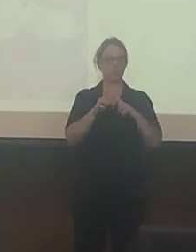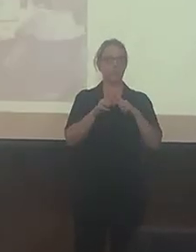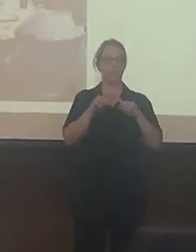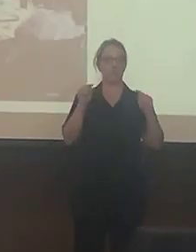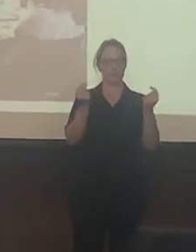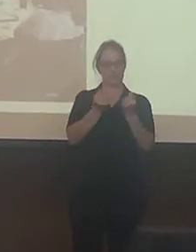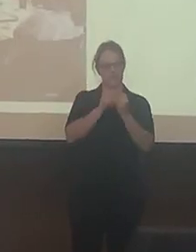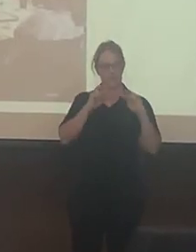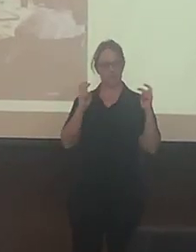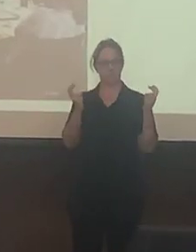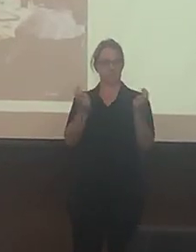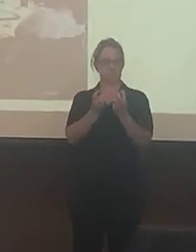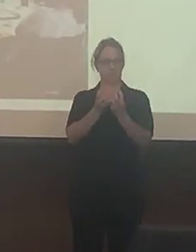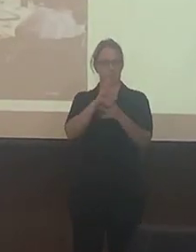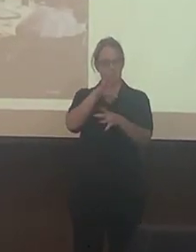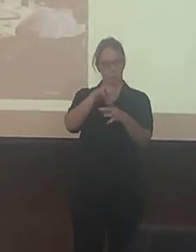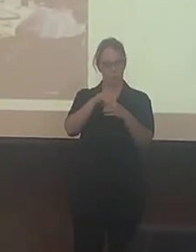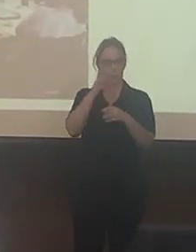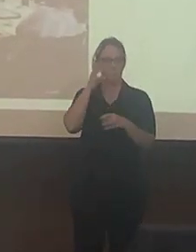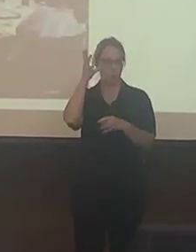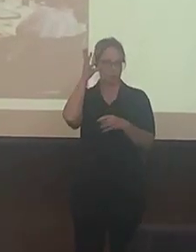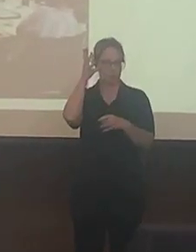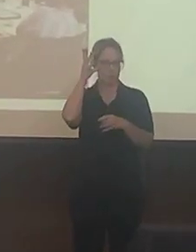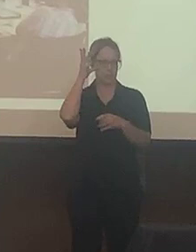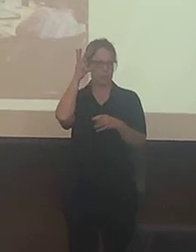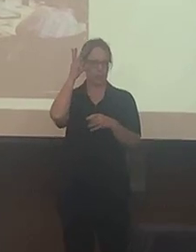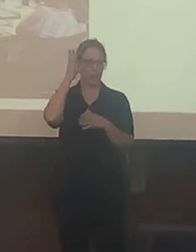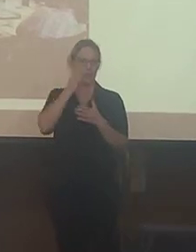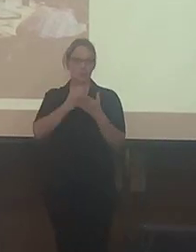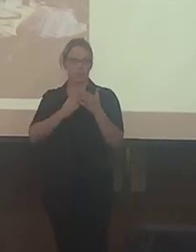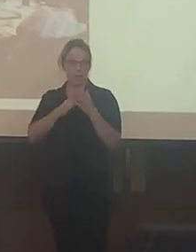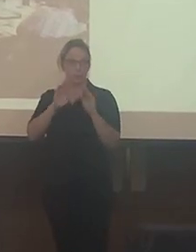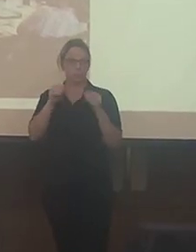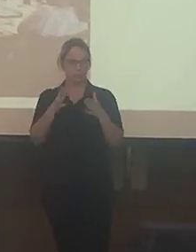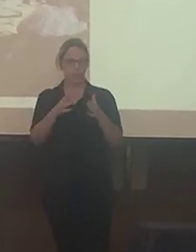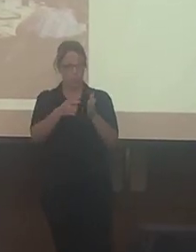and that includes the parent there are certain providers that are required at the table some